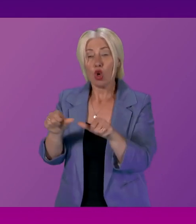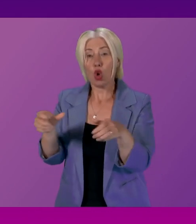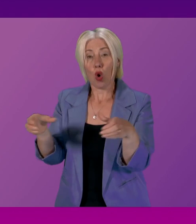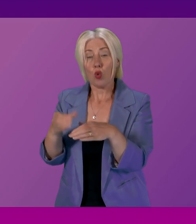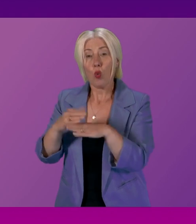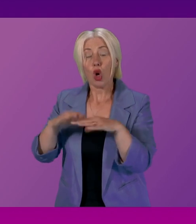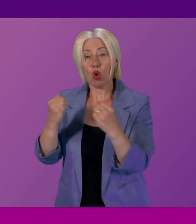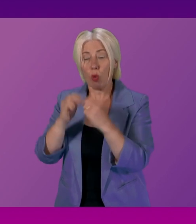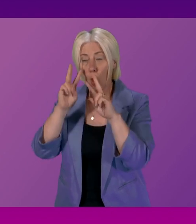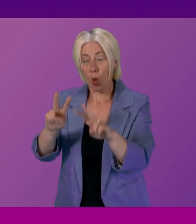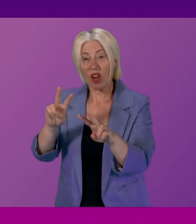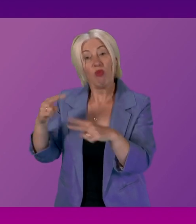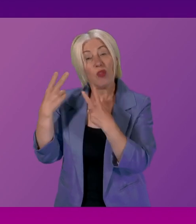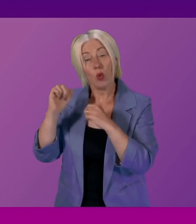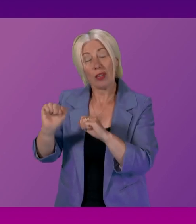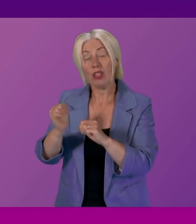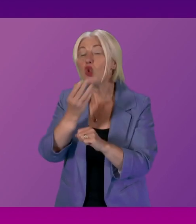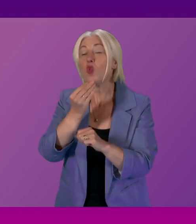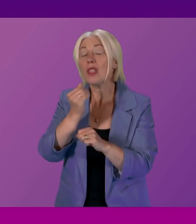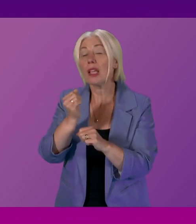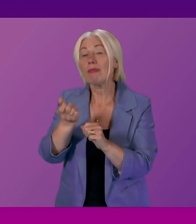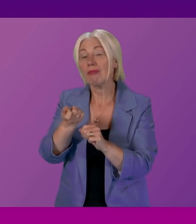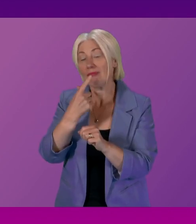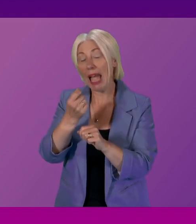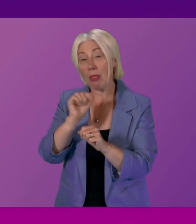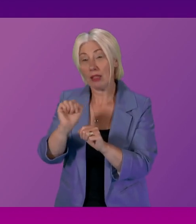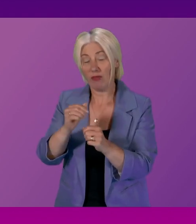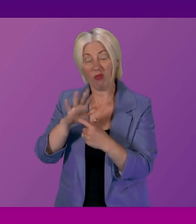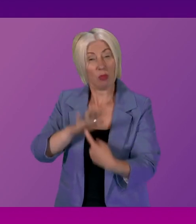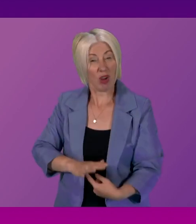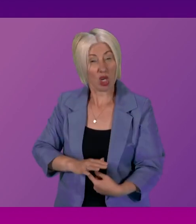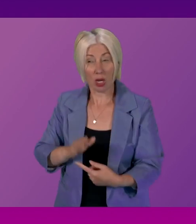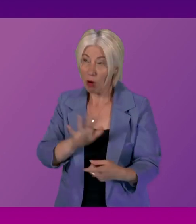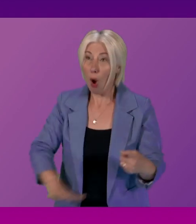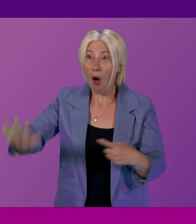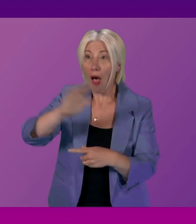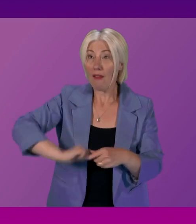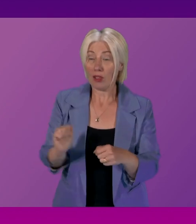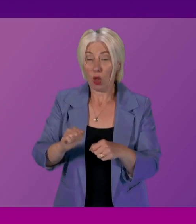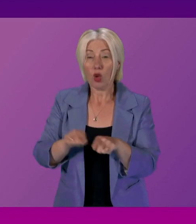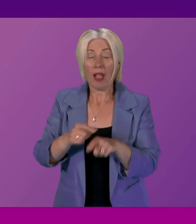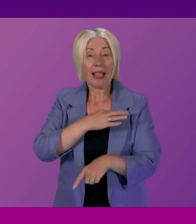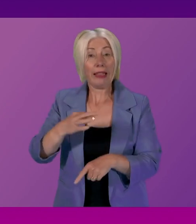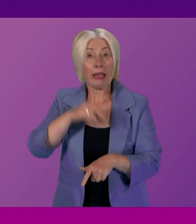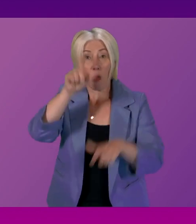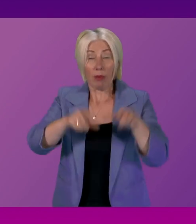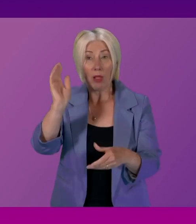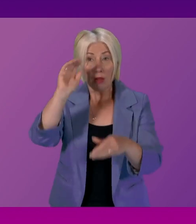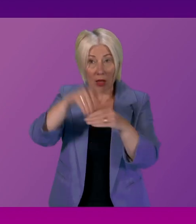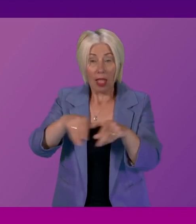which reviewed the use of antidepressants across Scotland and involved clinical stakeholders and people with lived experience.